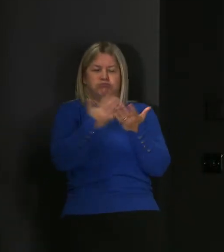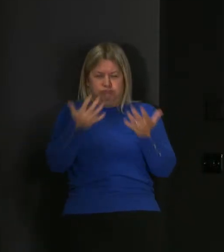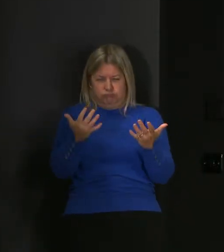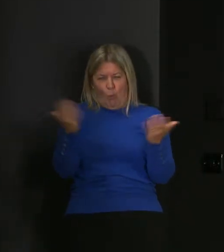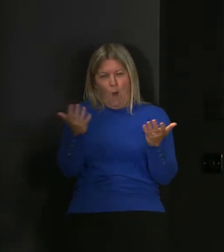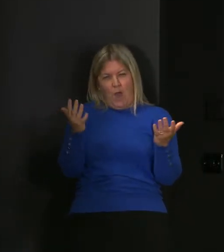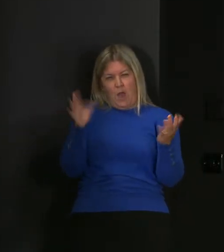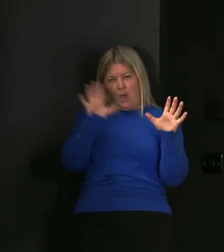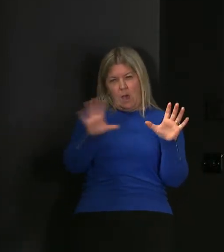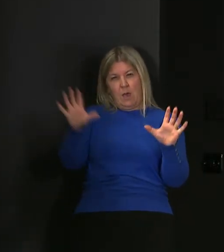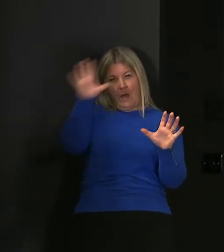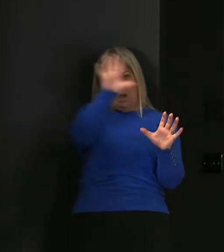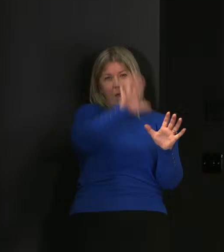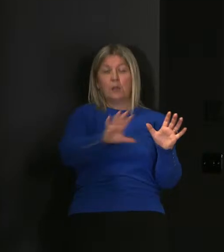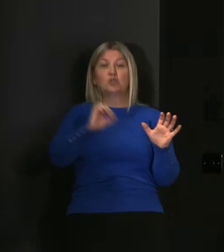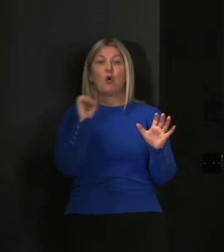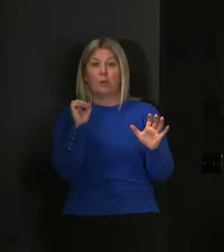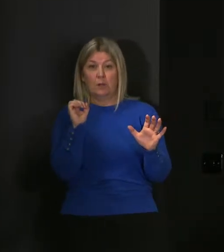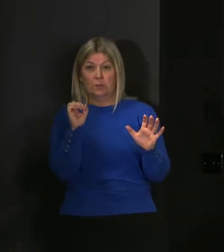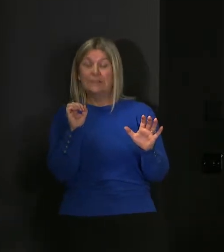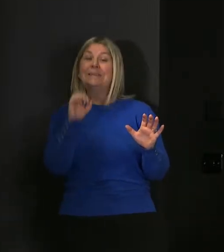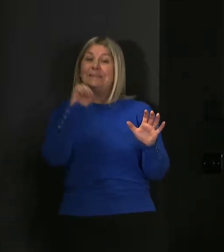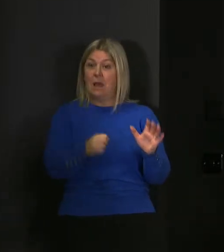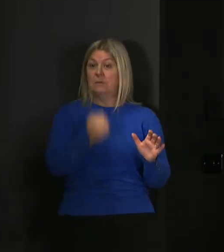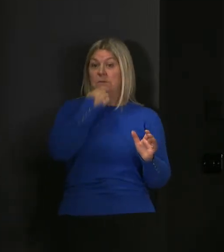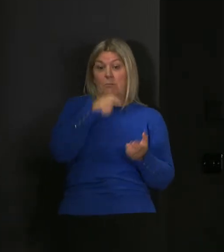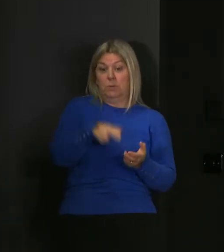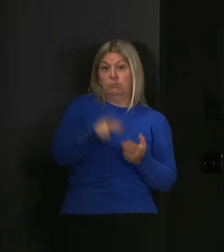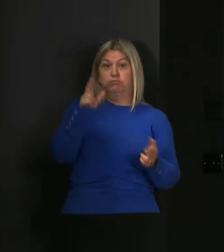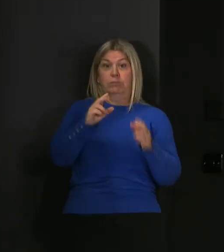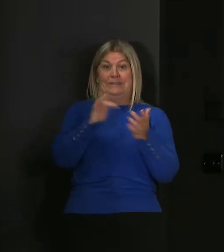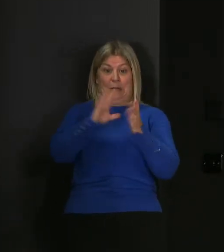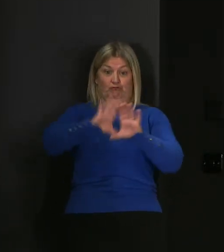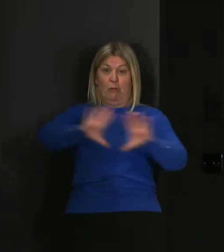rise in cases not only in the central belt but actually in other areas of Scotland as well where